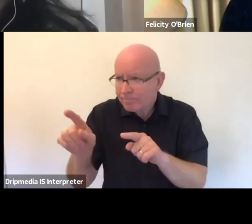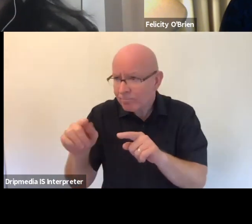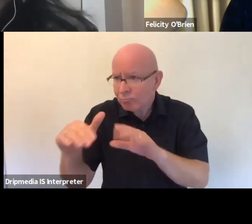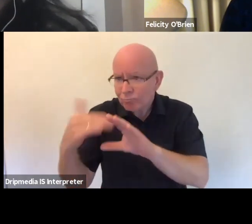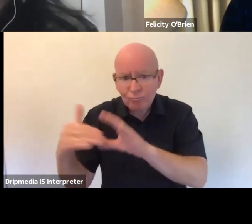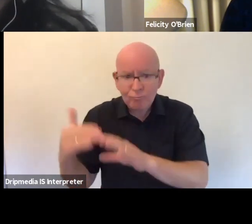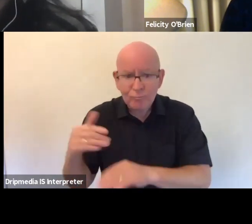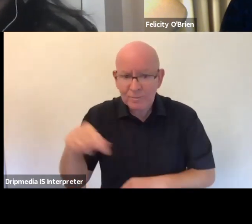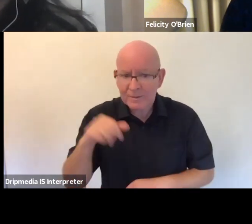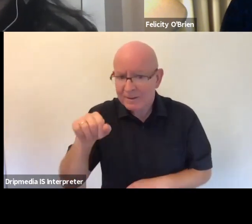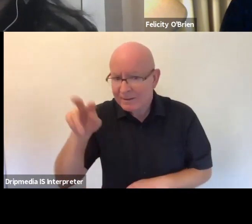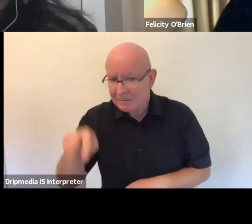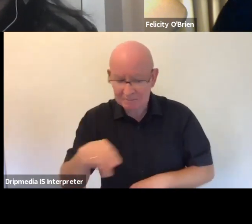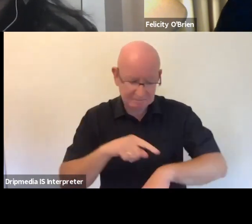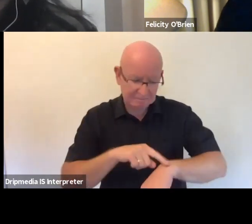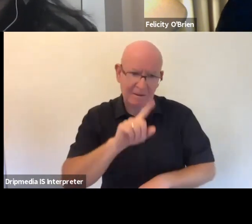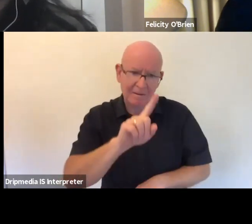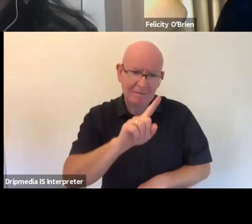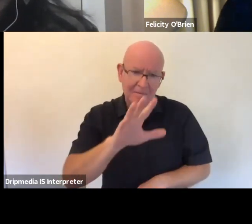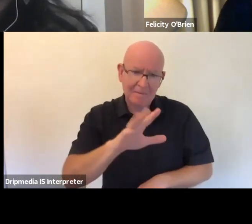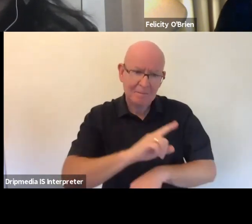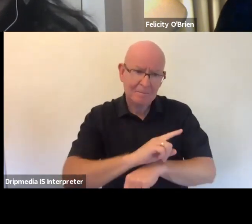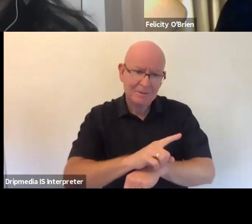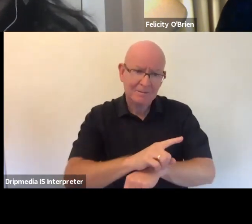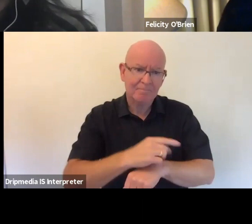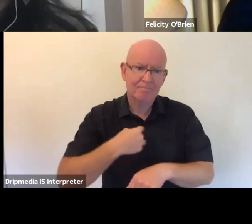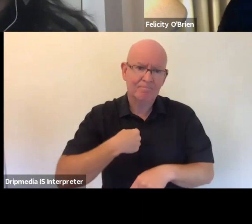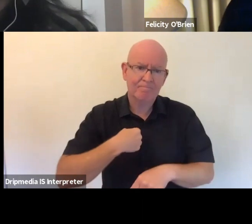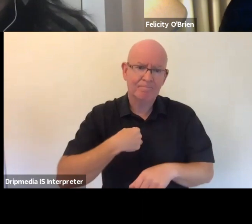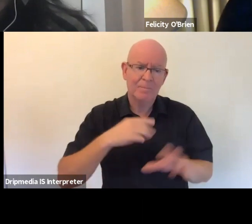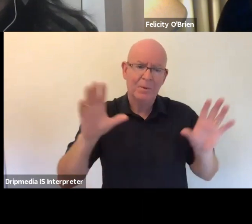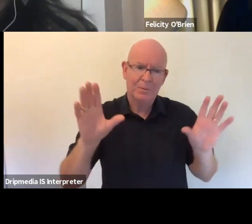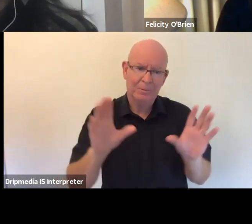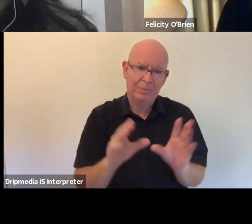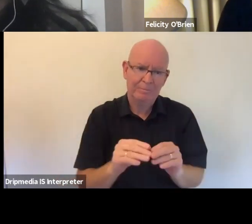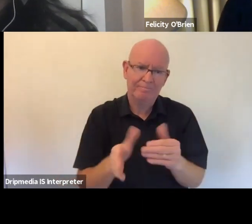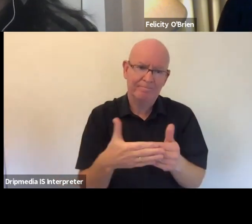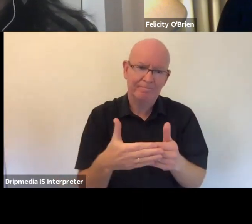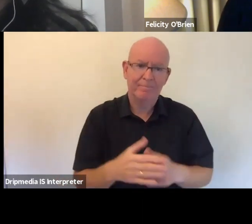with the recording of the webinar. So the first question that I’ll go to is from [unintelligible].